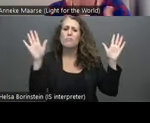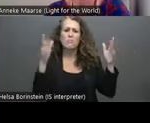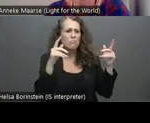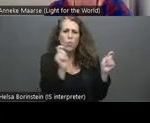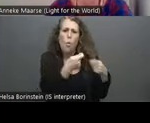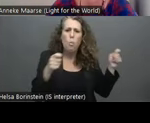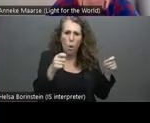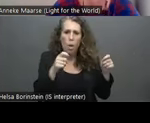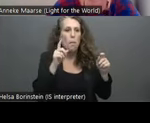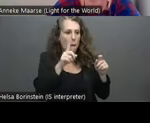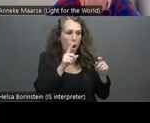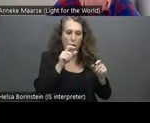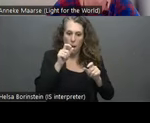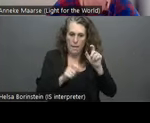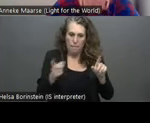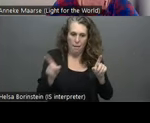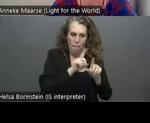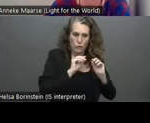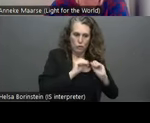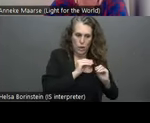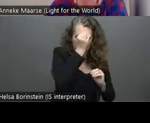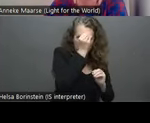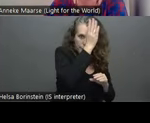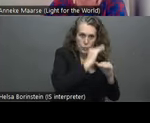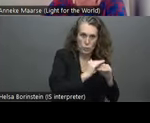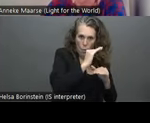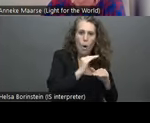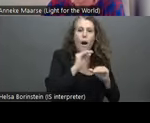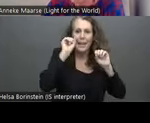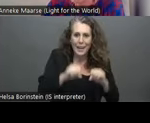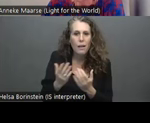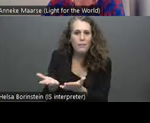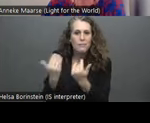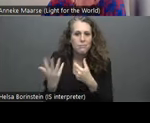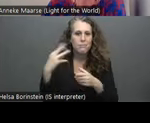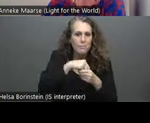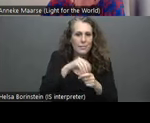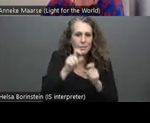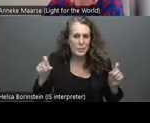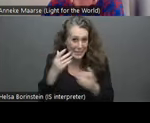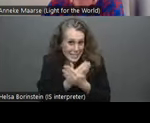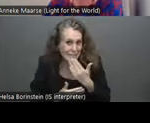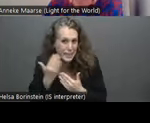become more inclusive in the implementation. 15:36:59 Yeah. So what did we learn from all